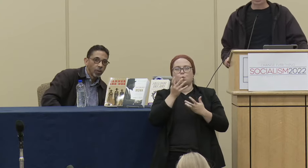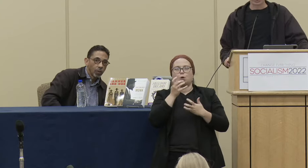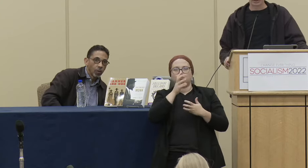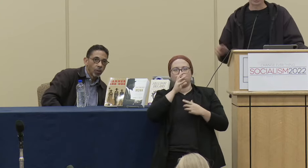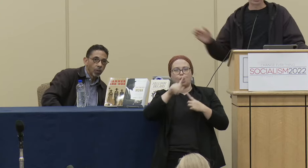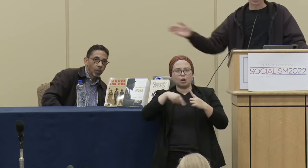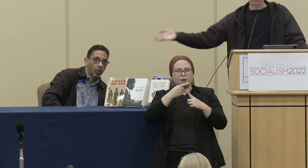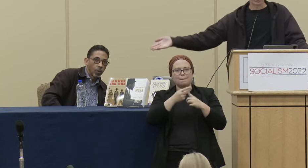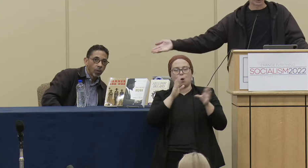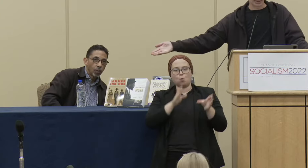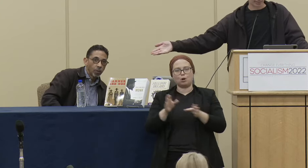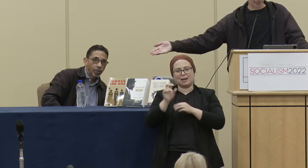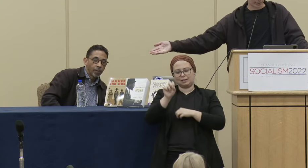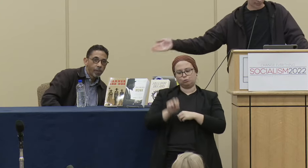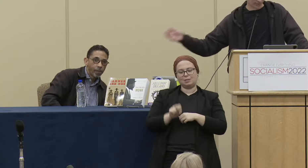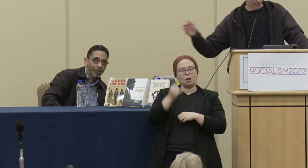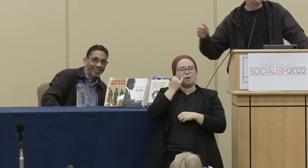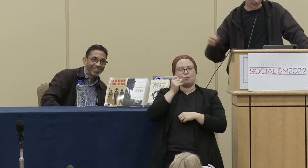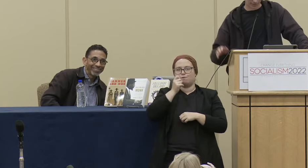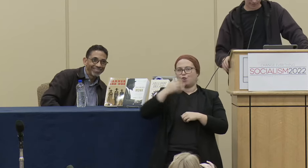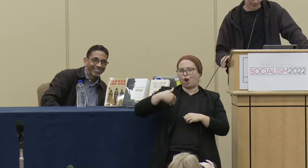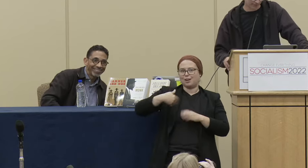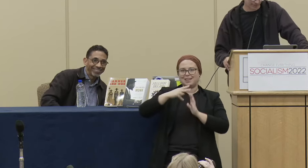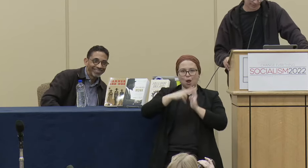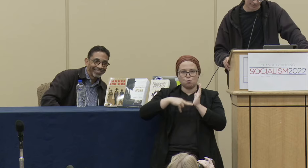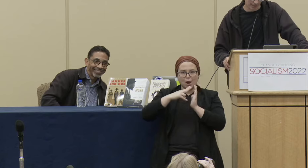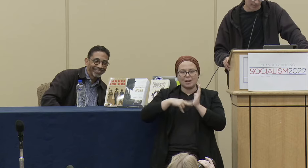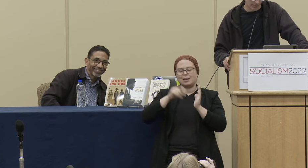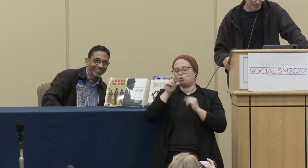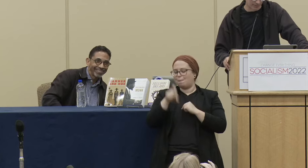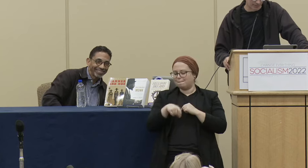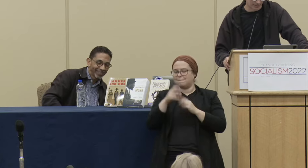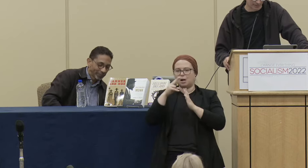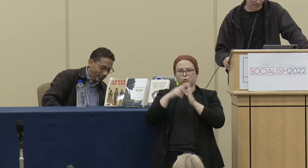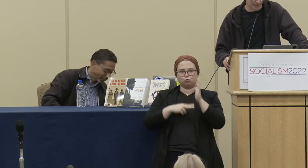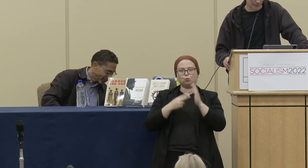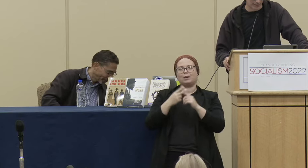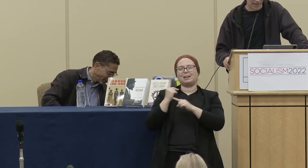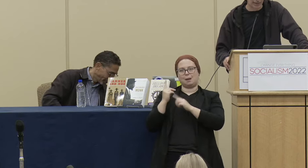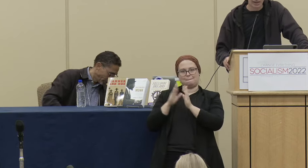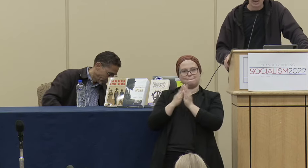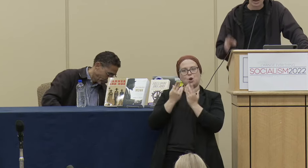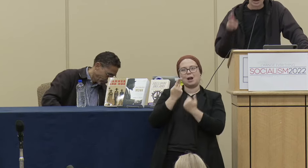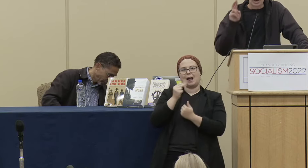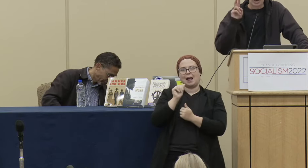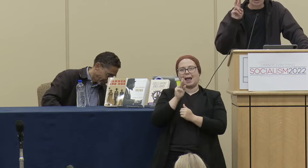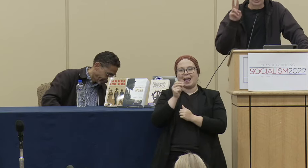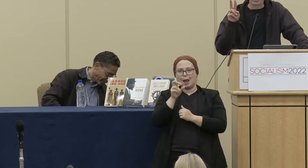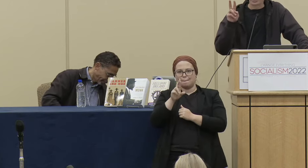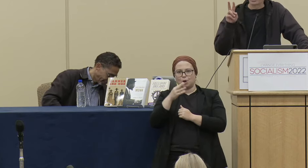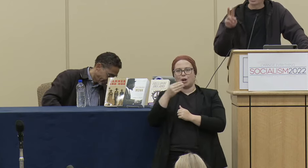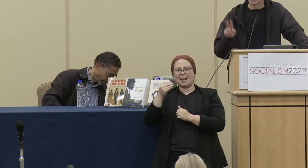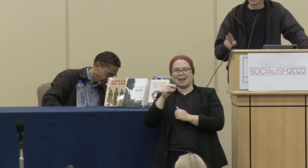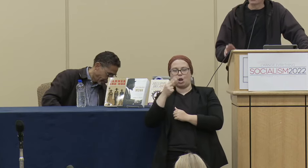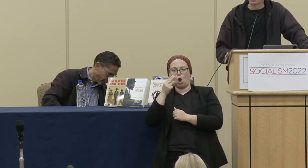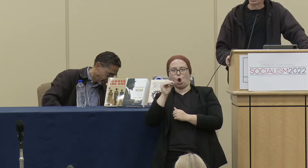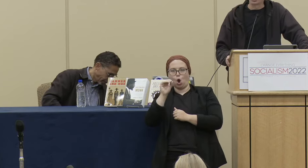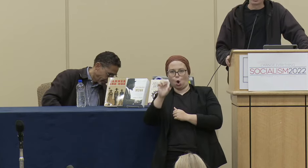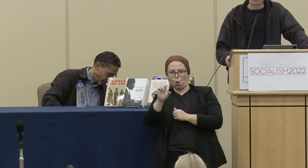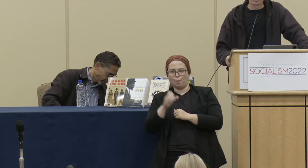there's a very important concerns coming up, the Highlander Homecoming, September 30th to October 2nd in Tennessee. Highlandercenter. org, you can find more about that, or find Ashley about that. I want to mention Ashley